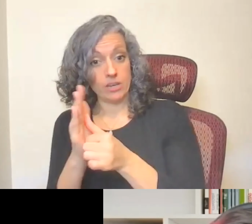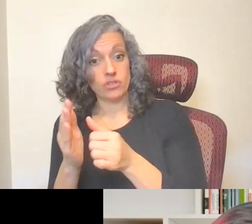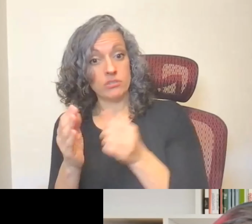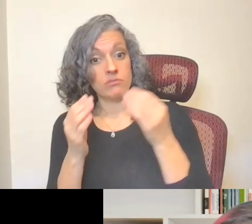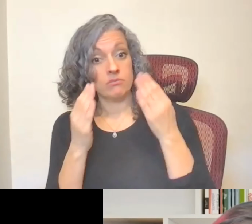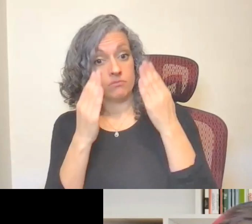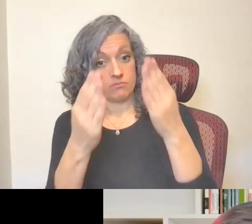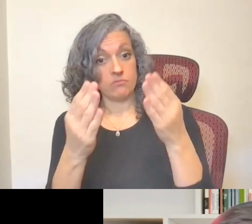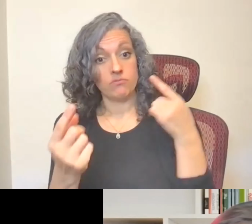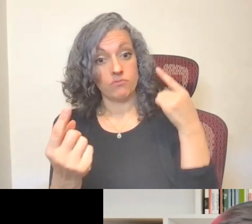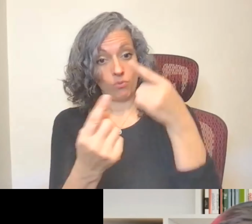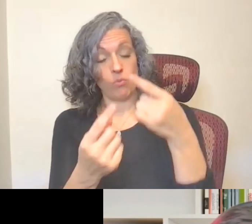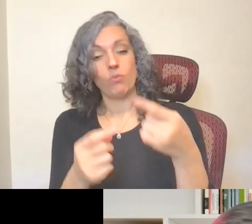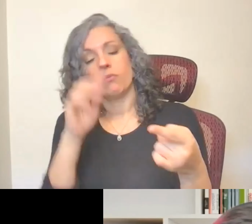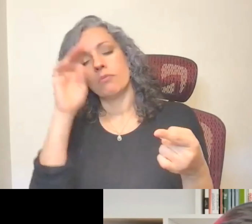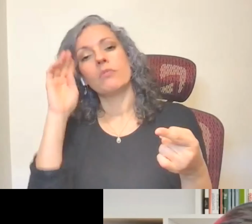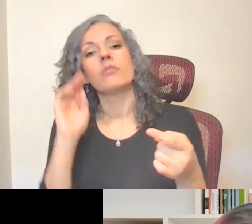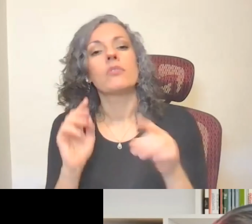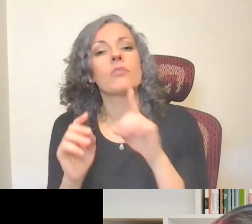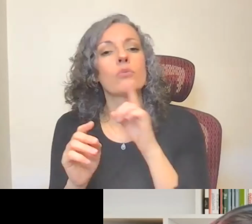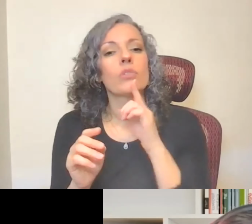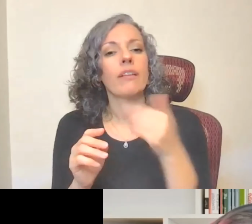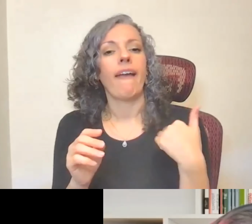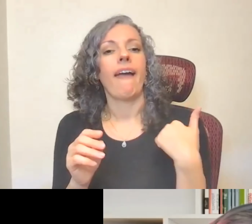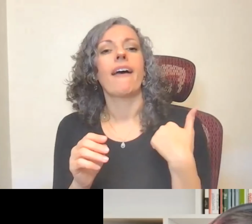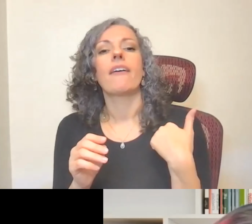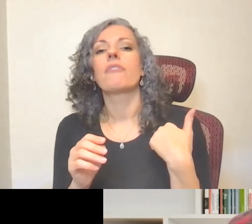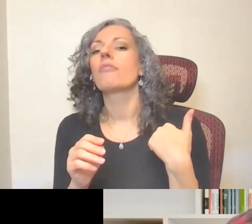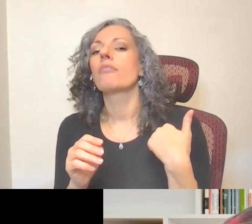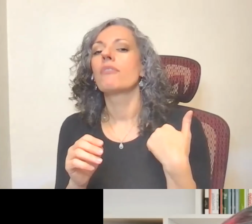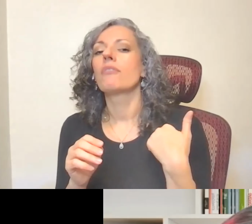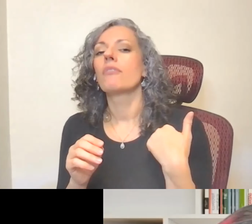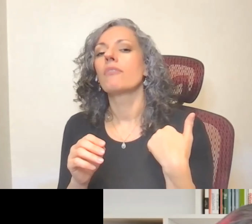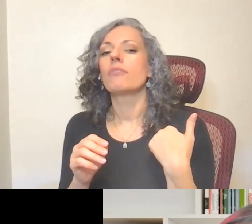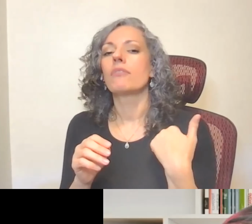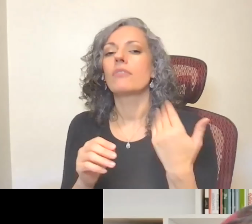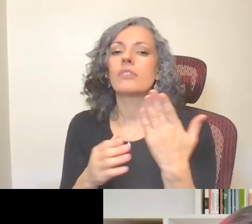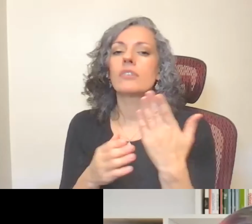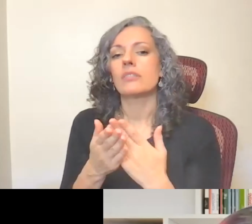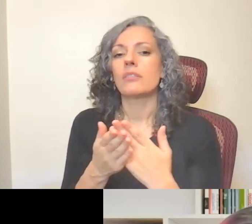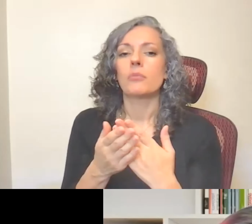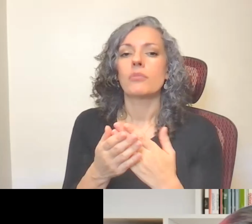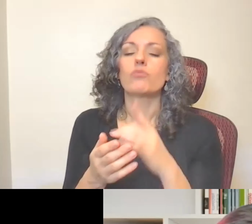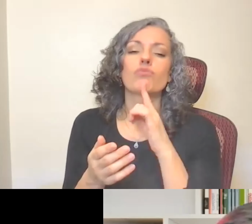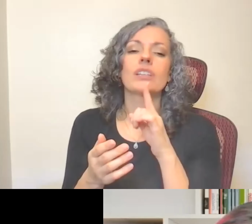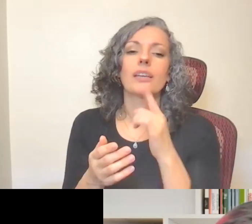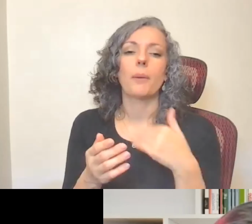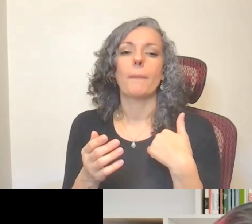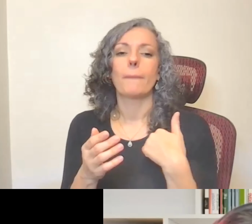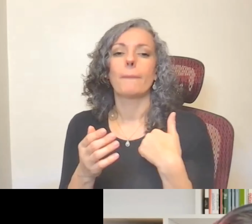on the development side. We have a Git sandbox, so basically my developer recreated Storybook.